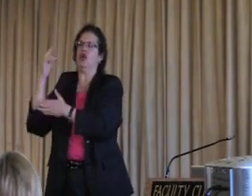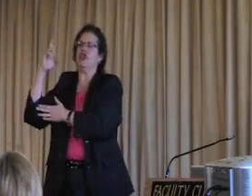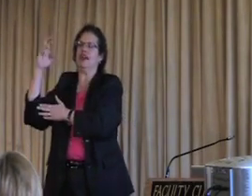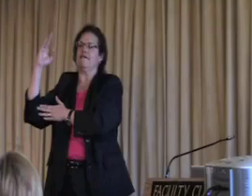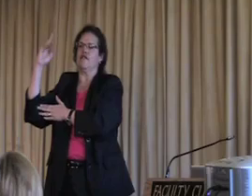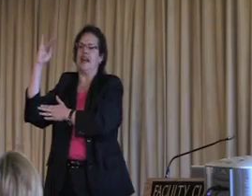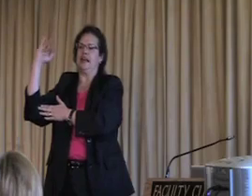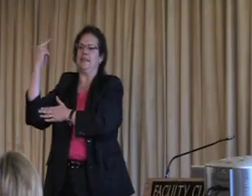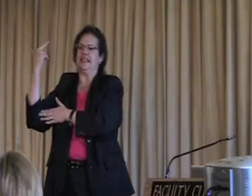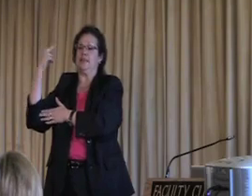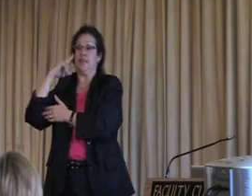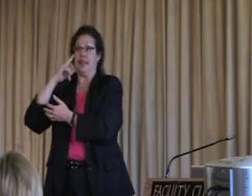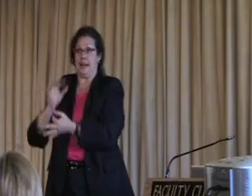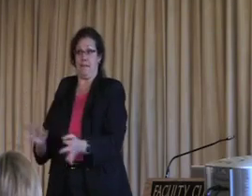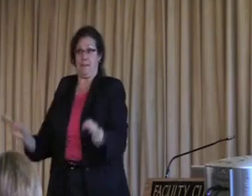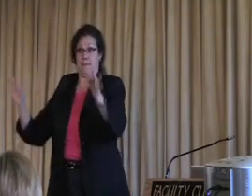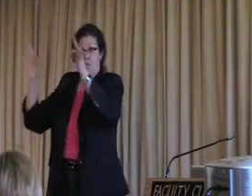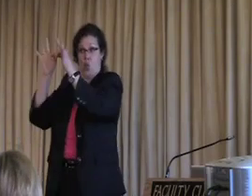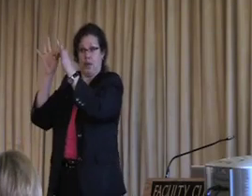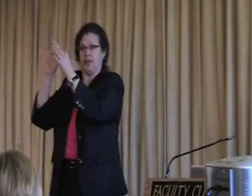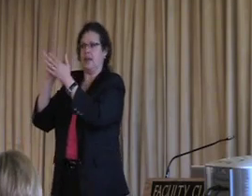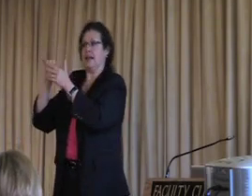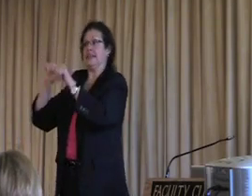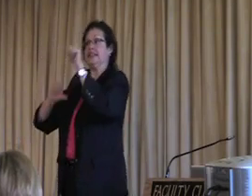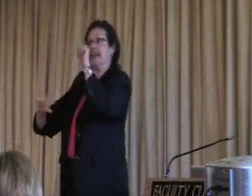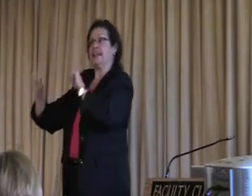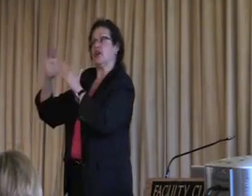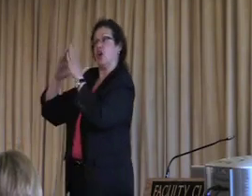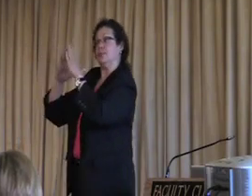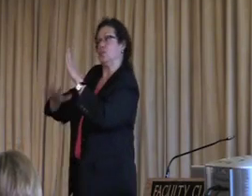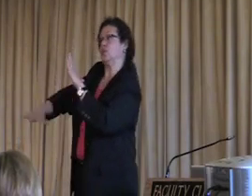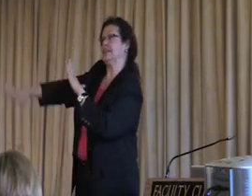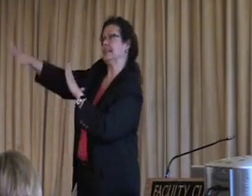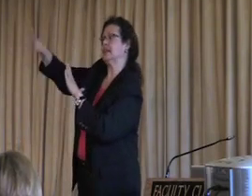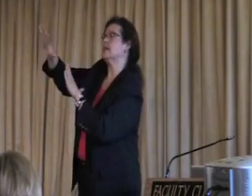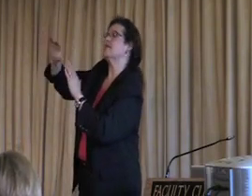those who cannot hear about people who are deaf and hard of hearing, and that paradigm